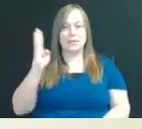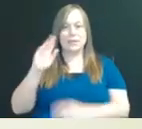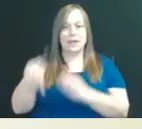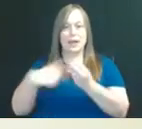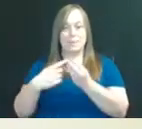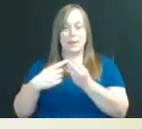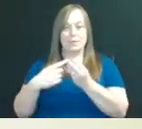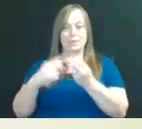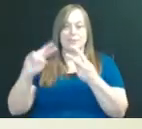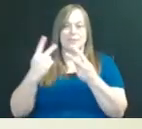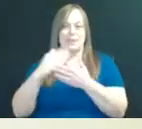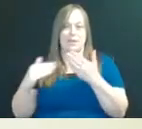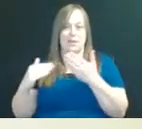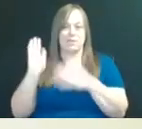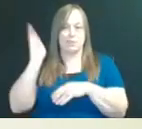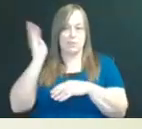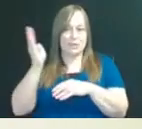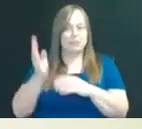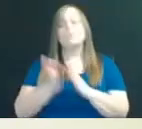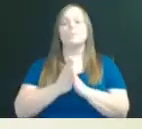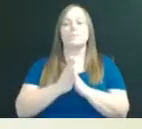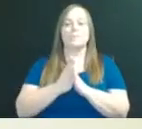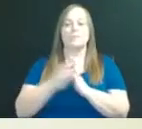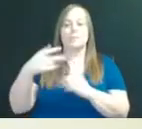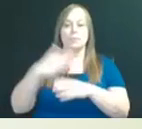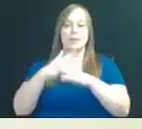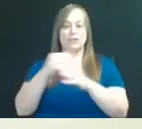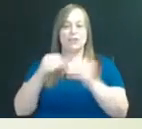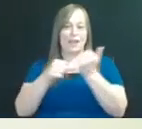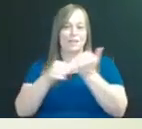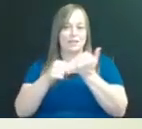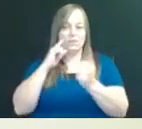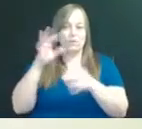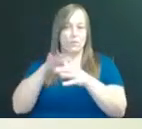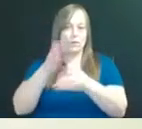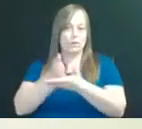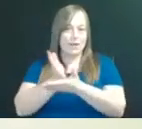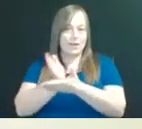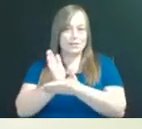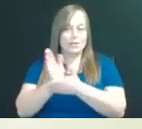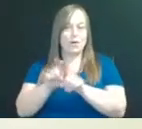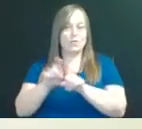the second half of this presentation, which is the Protection and Advocacy for Voting Rights. Also known as PAVA.